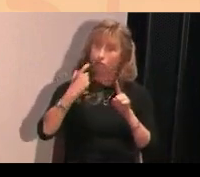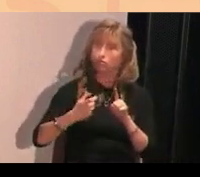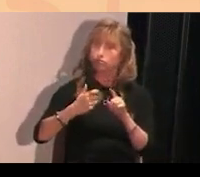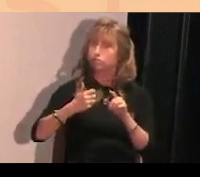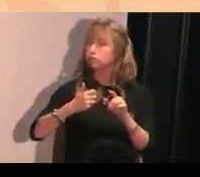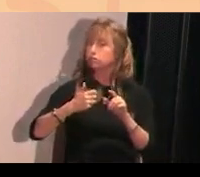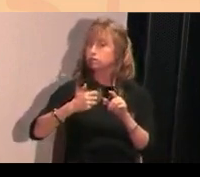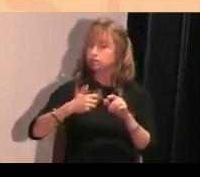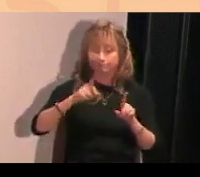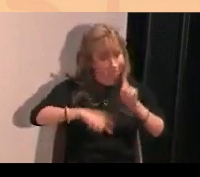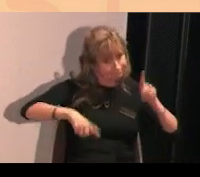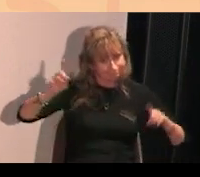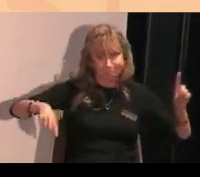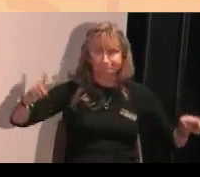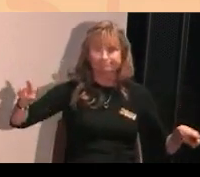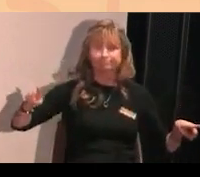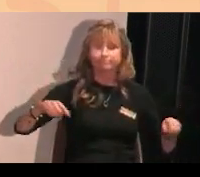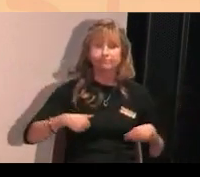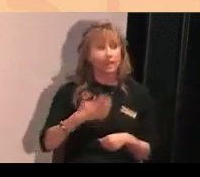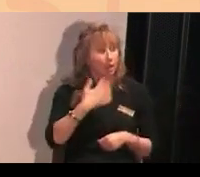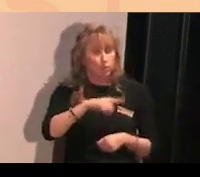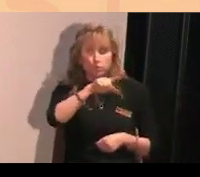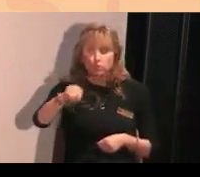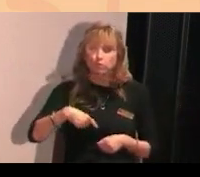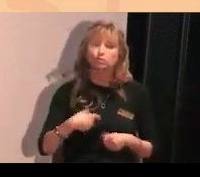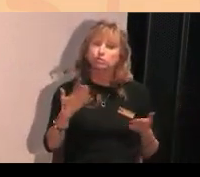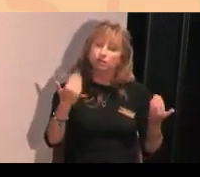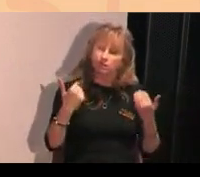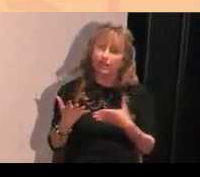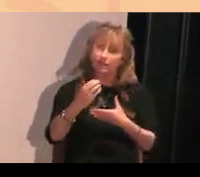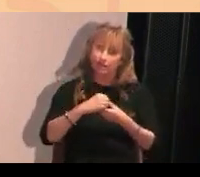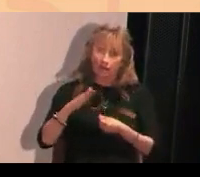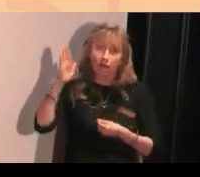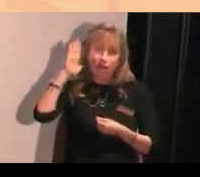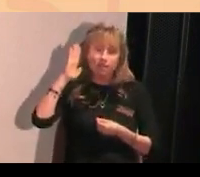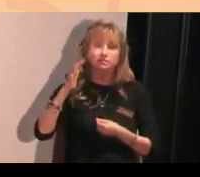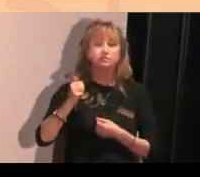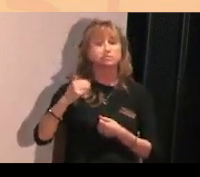but I invite you to listen to these consultation findings and join with